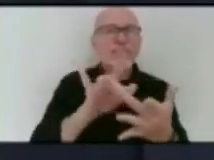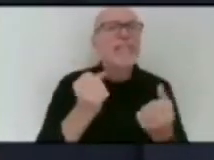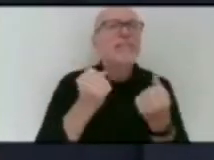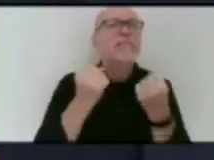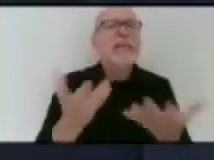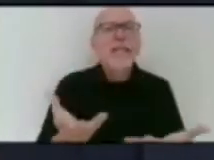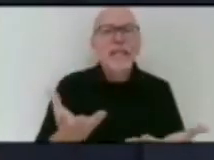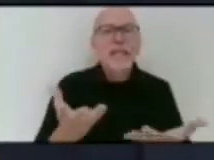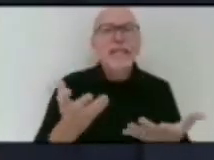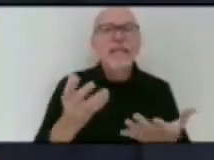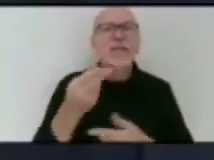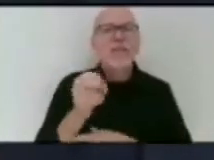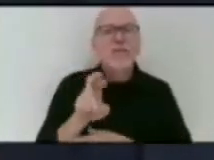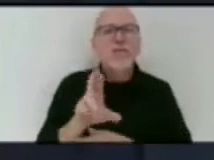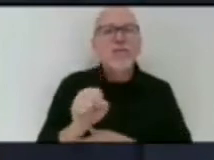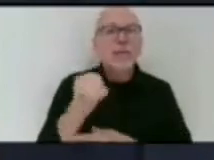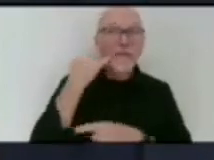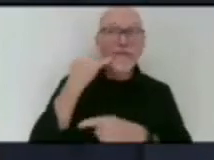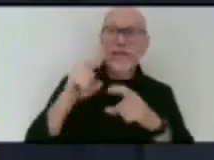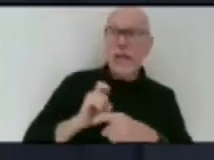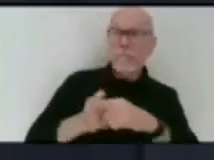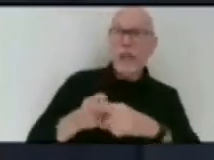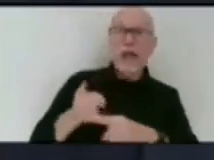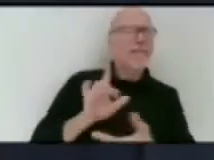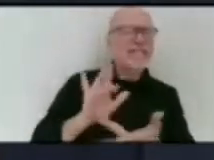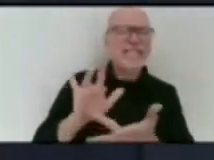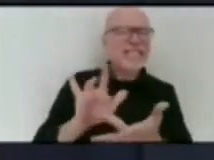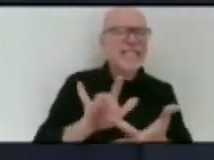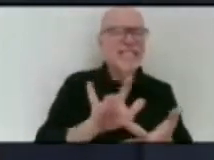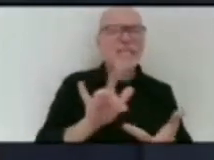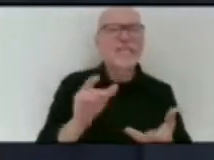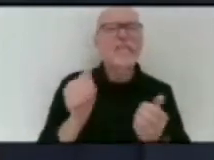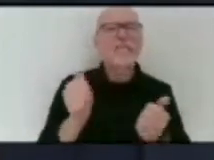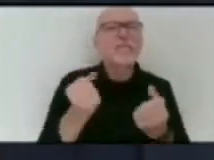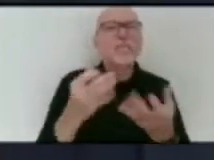Hoosiers who test positive as possible and with as many who will work with us.